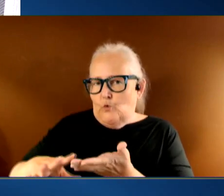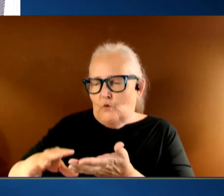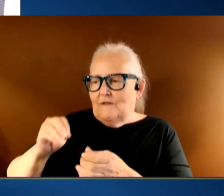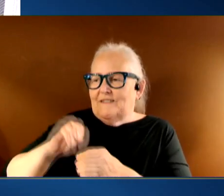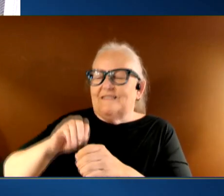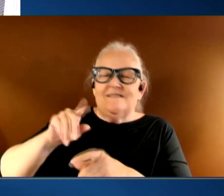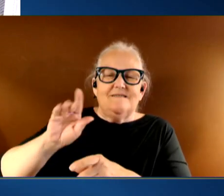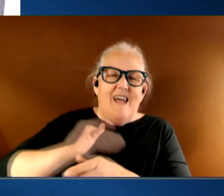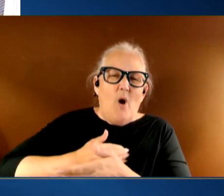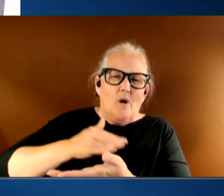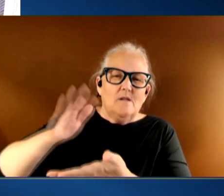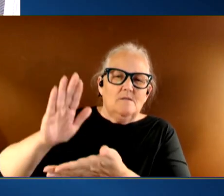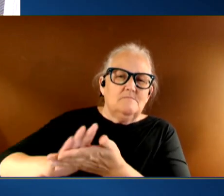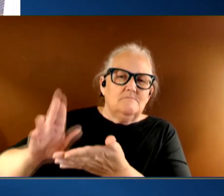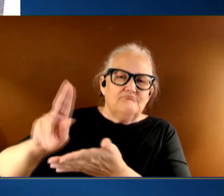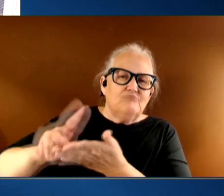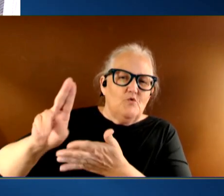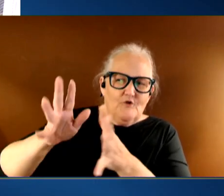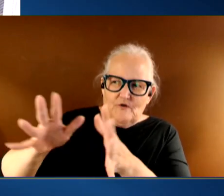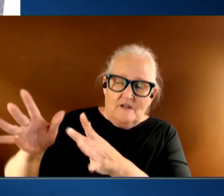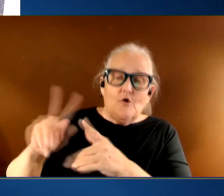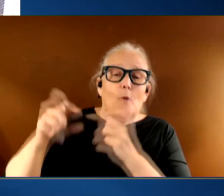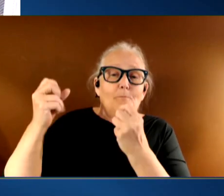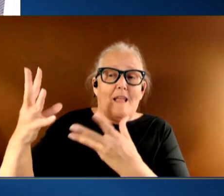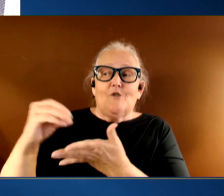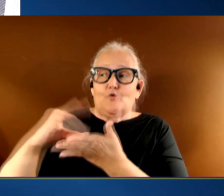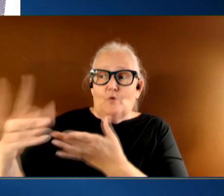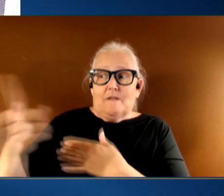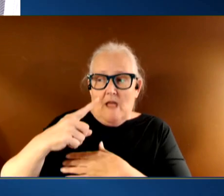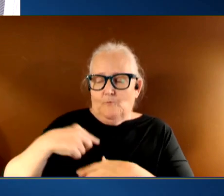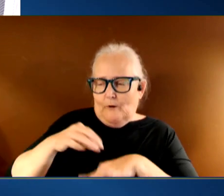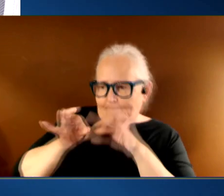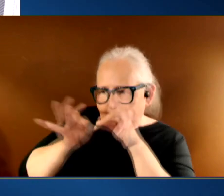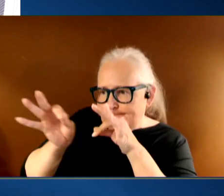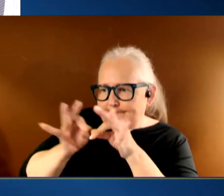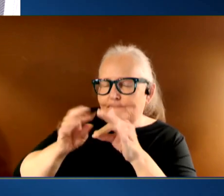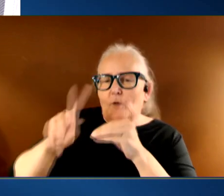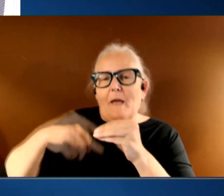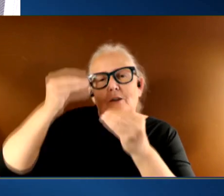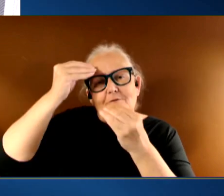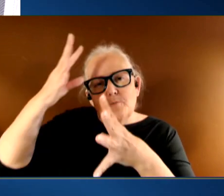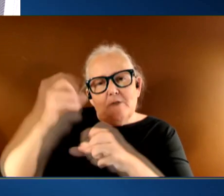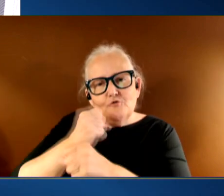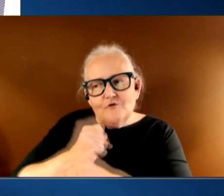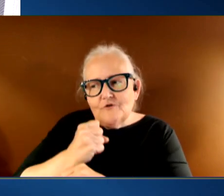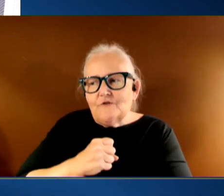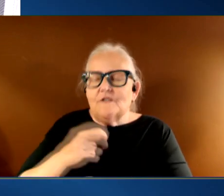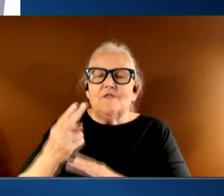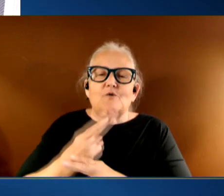I've had a lot of students come in, and we train them on informatics, using the SCDC as an example.